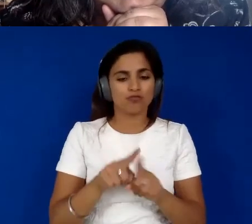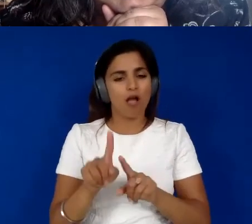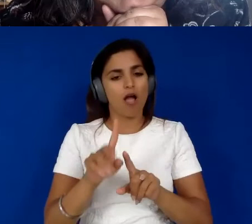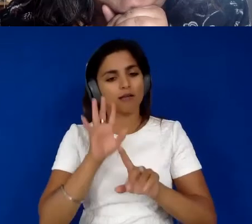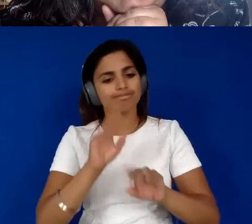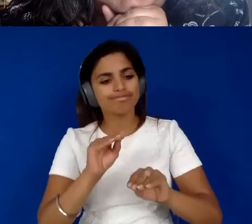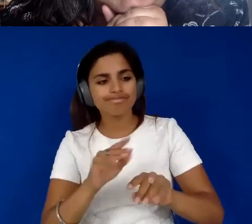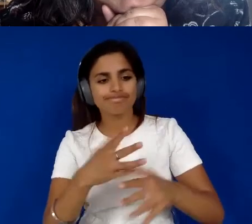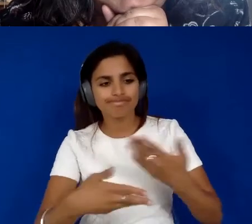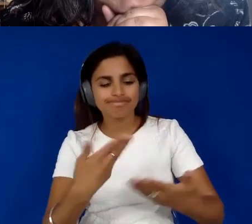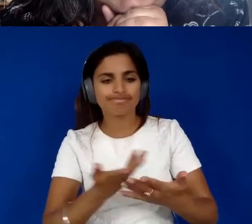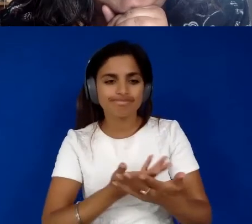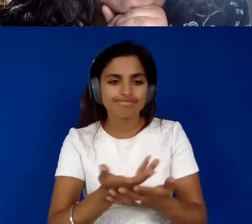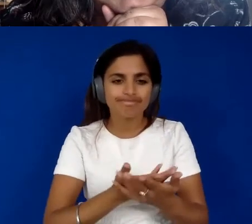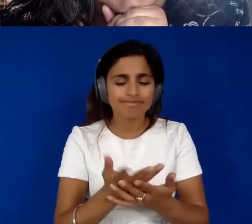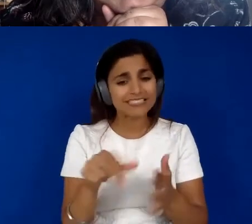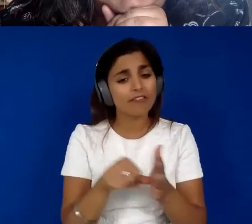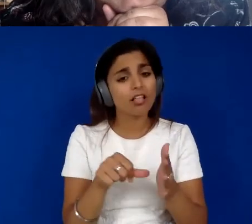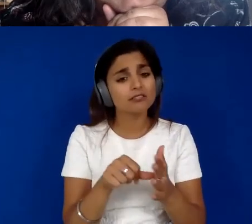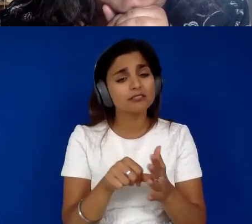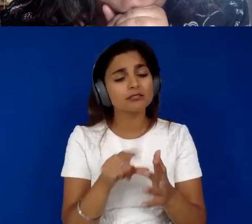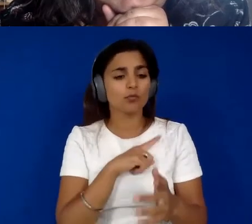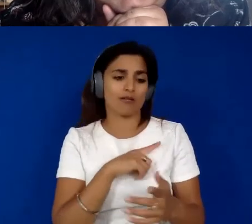because yes I know that a lot of people are using it as an excuse to not do